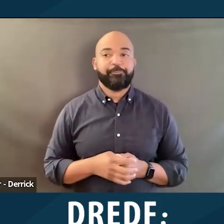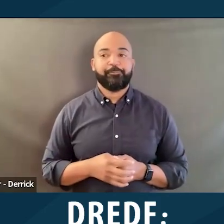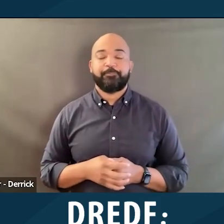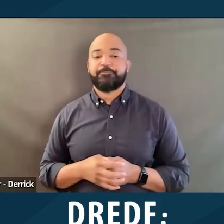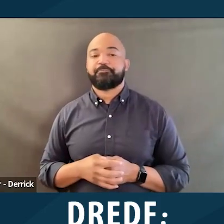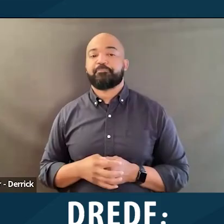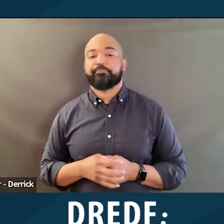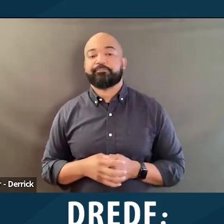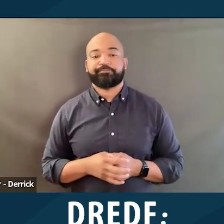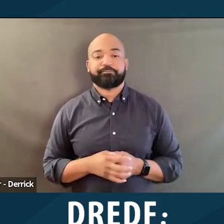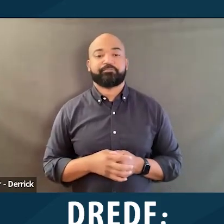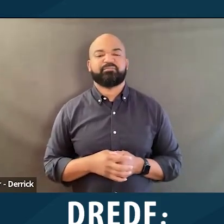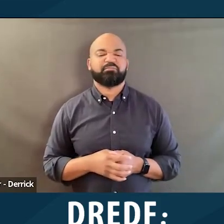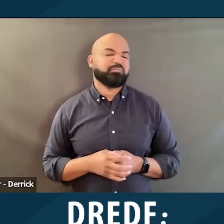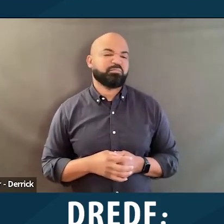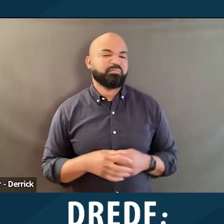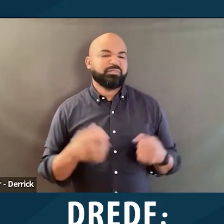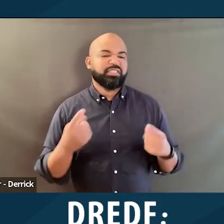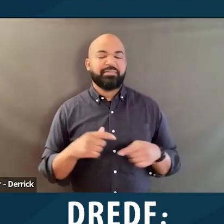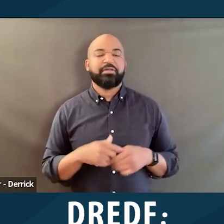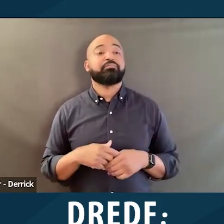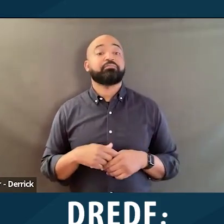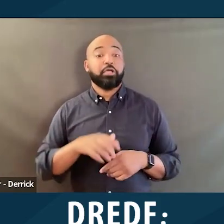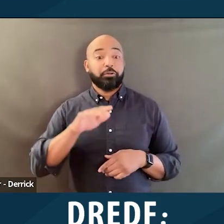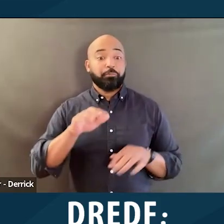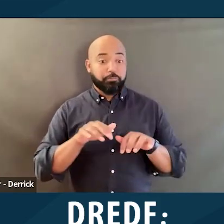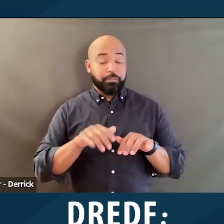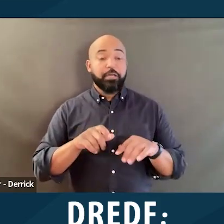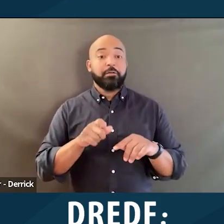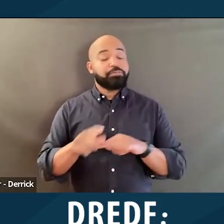And usually these things will take you to like a website and handy places and also